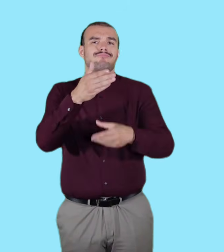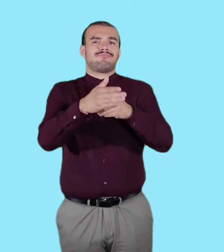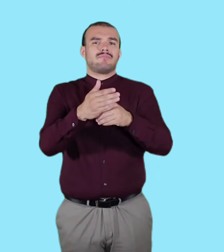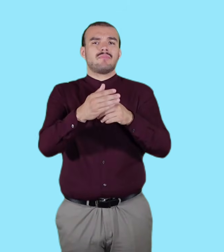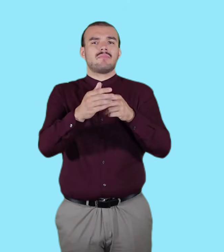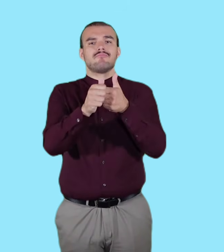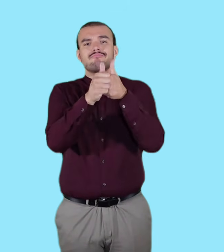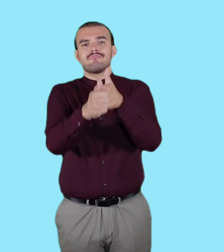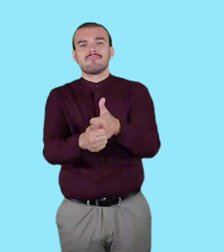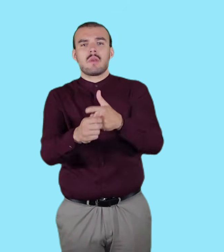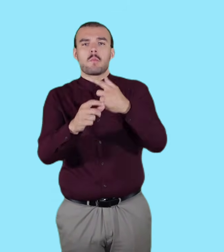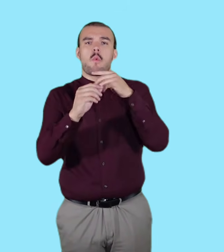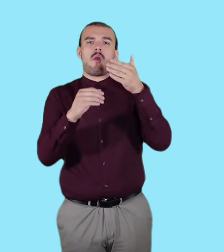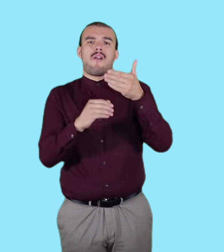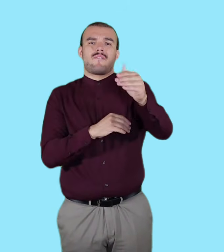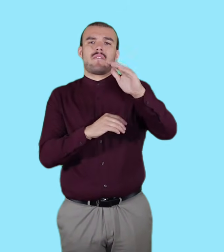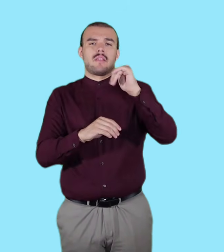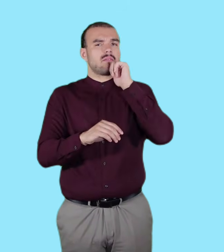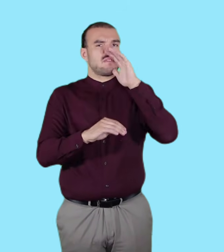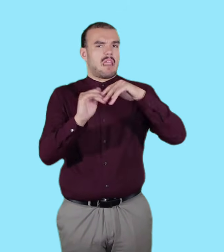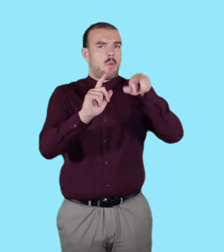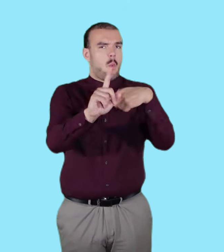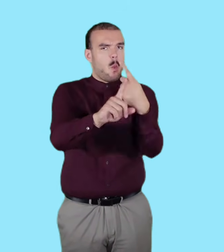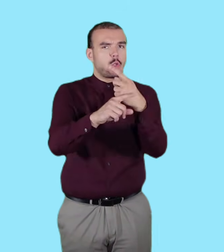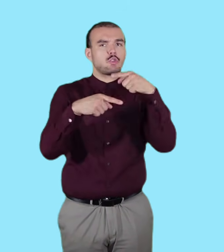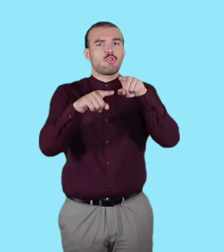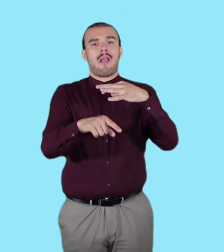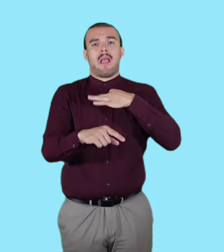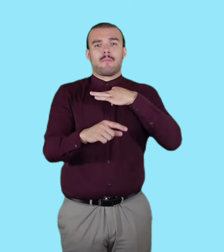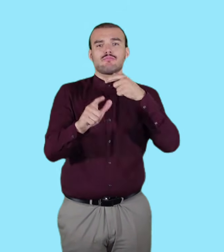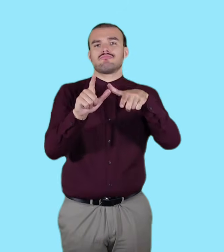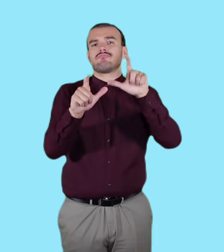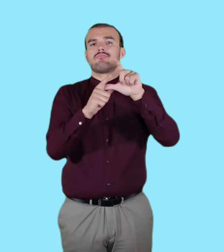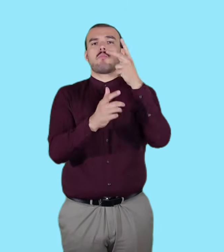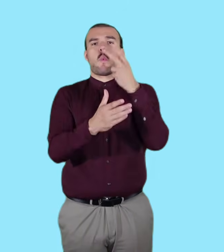more often than just during application and renewal.